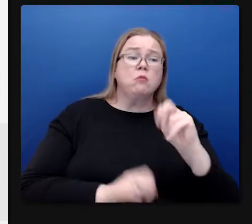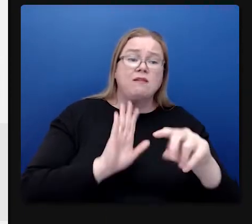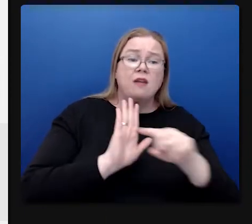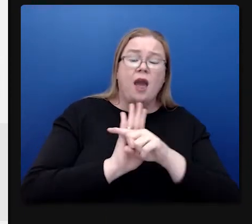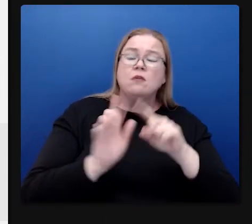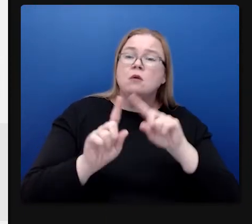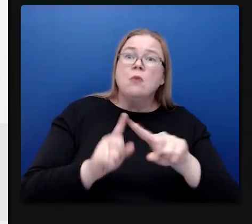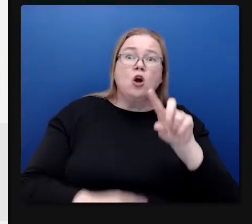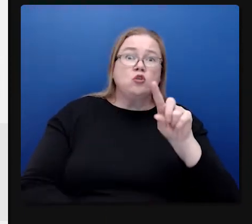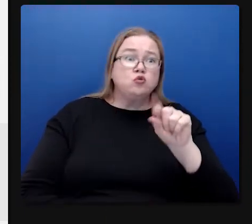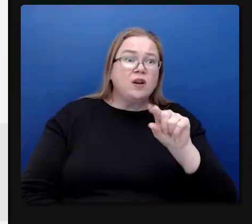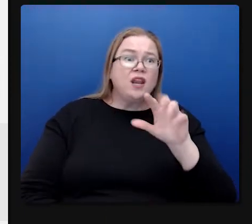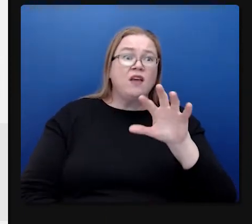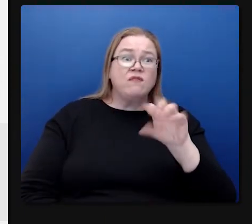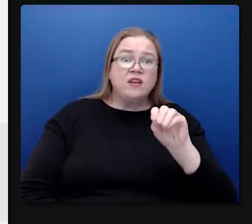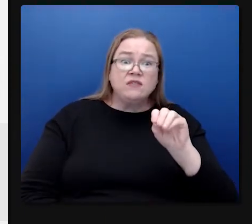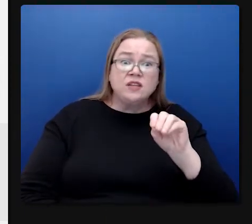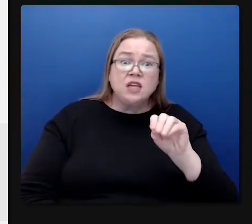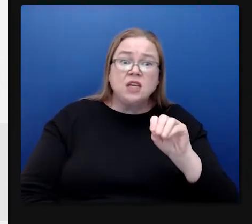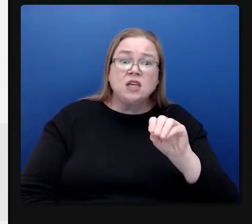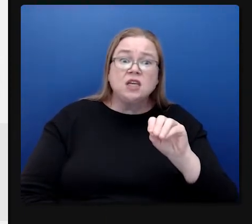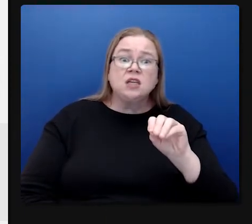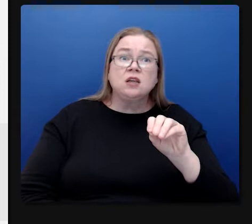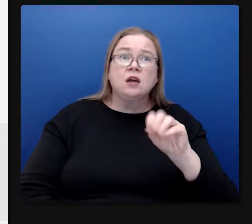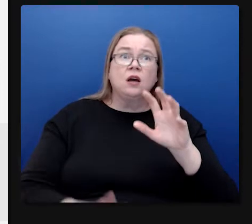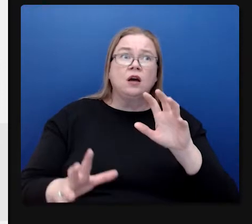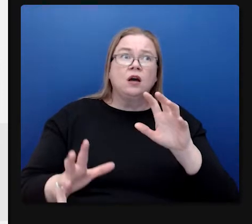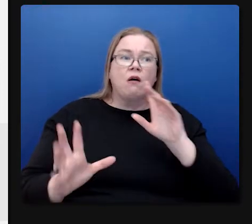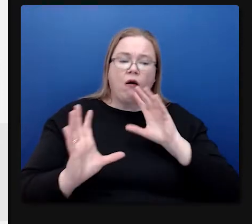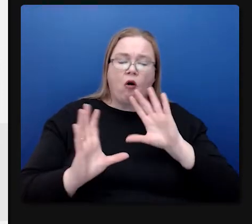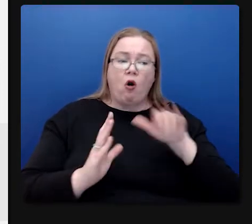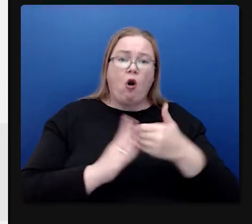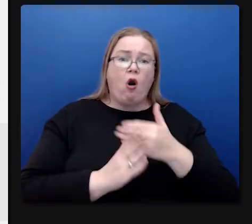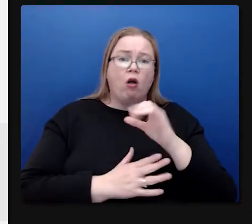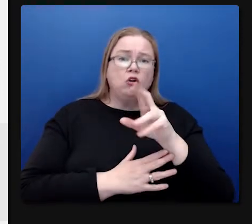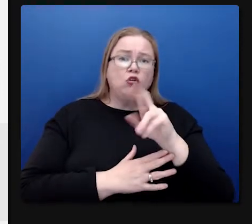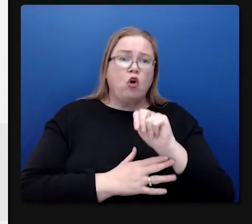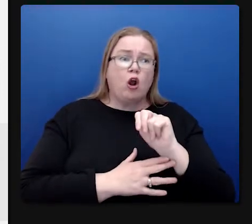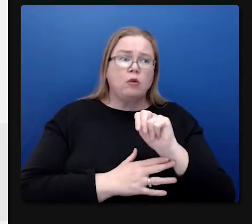but then, by 2050, sequestering all of the carbon